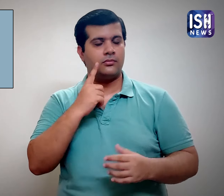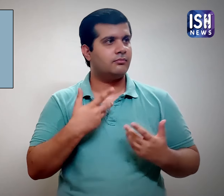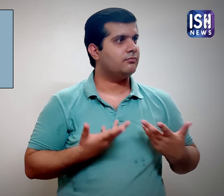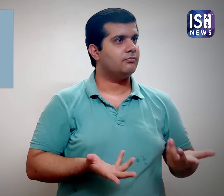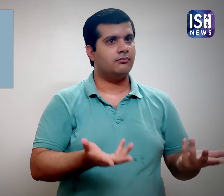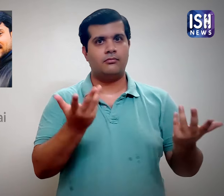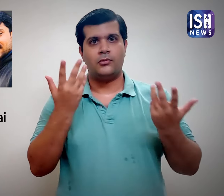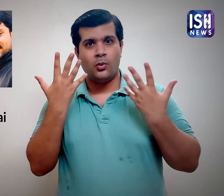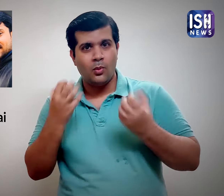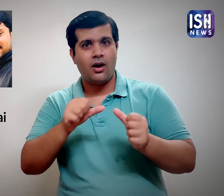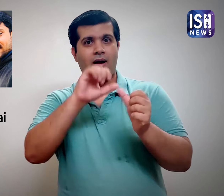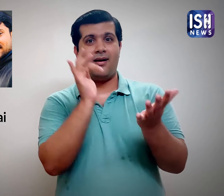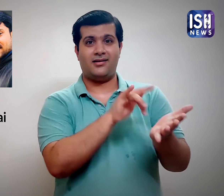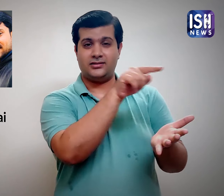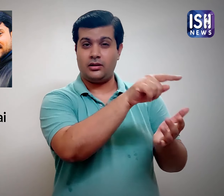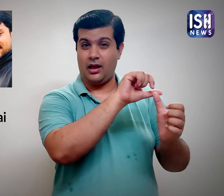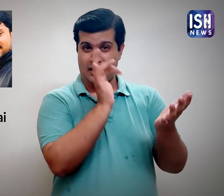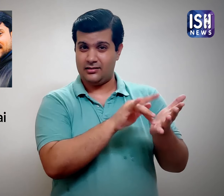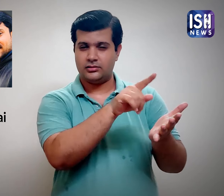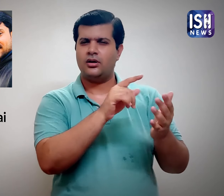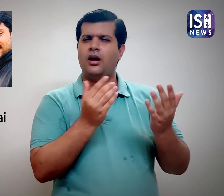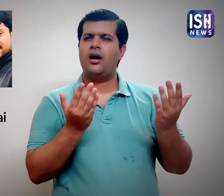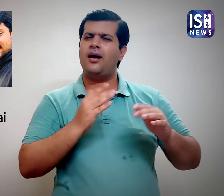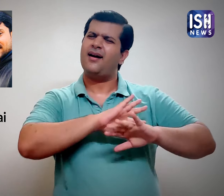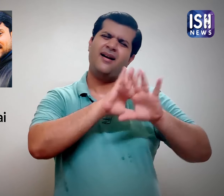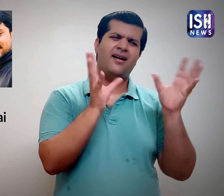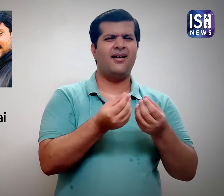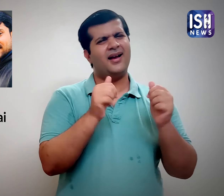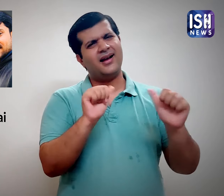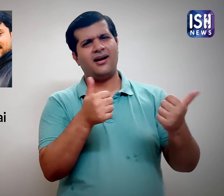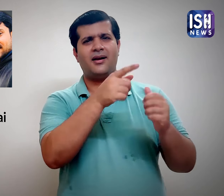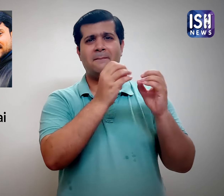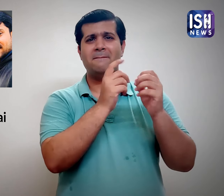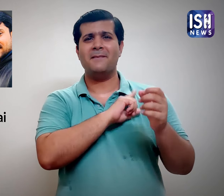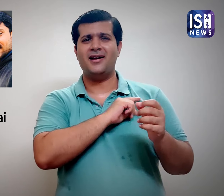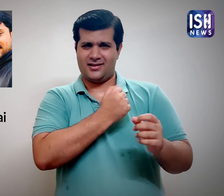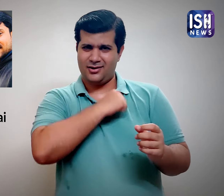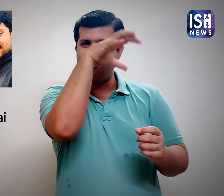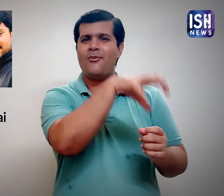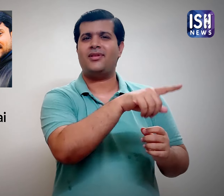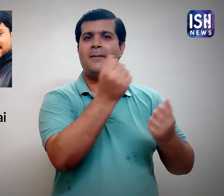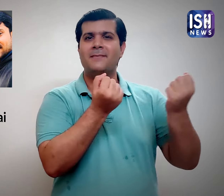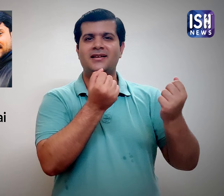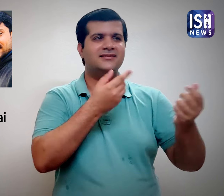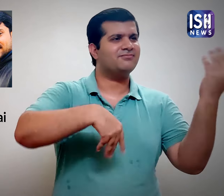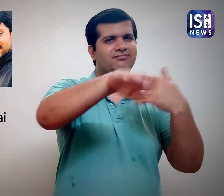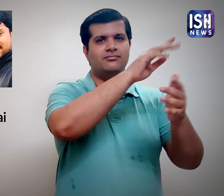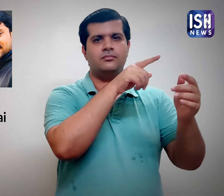He desperately wanted to go to Ashti in Beed district, as all transport was available.